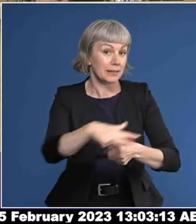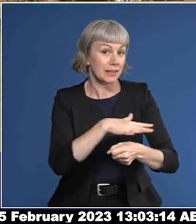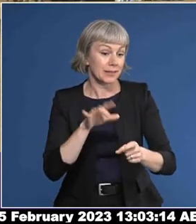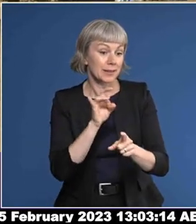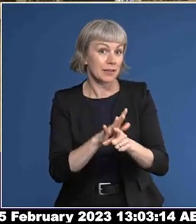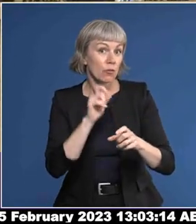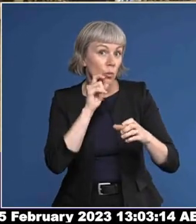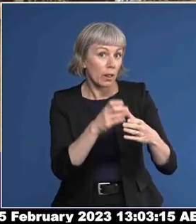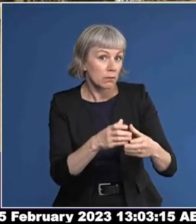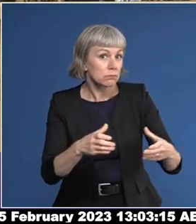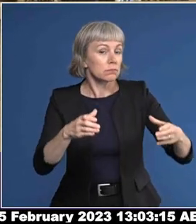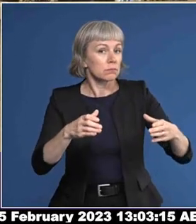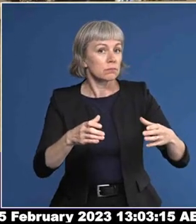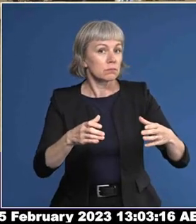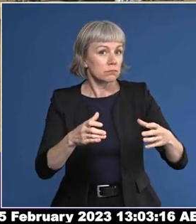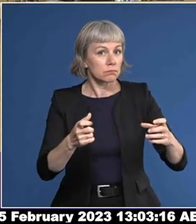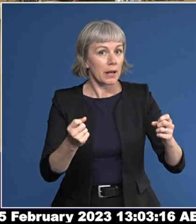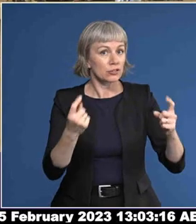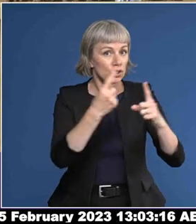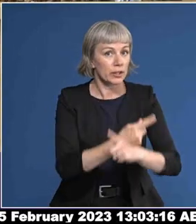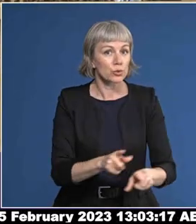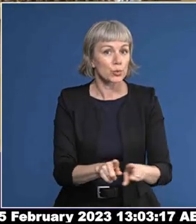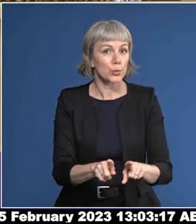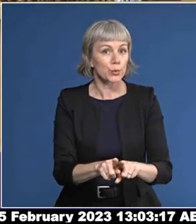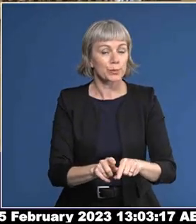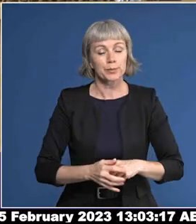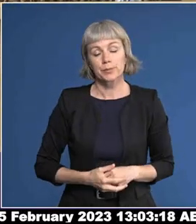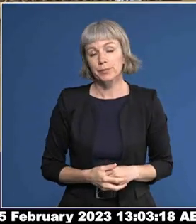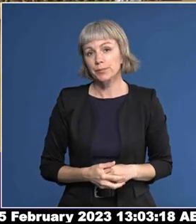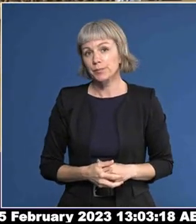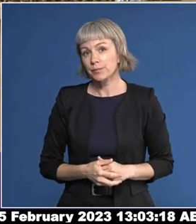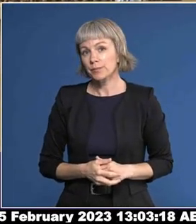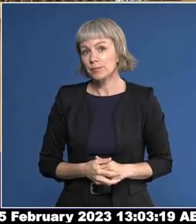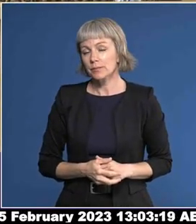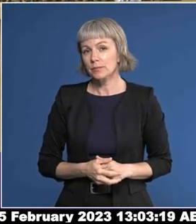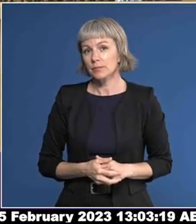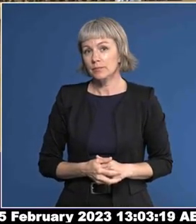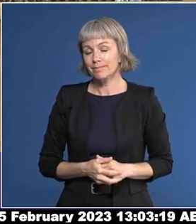Coastal? MS KAPENE: I think from the perspective of a smaller organisation, I